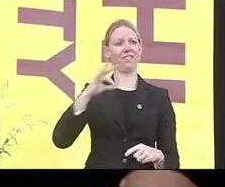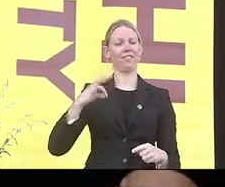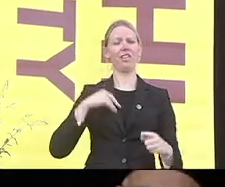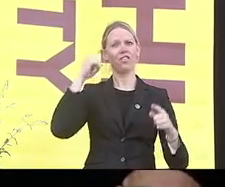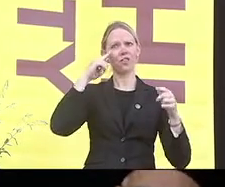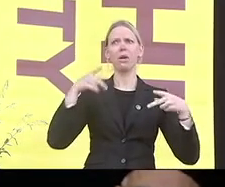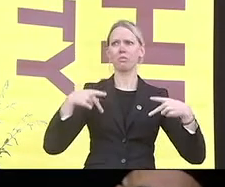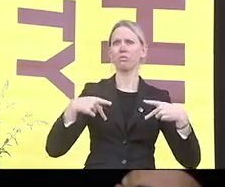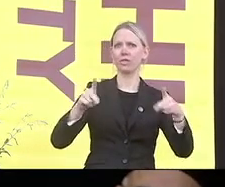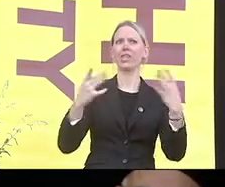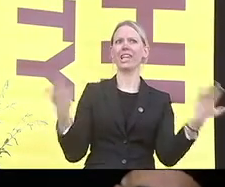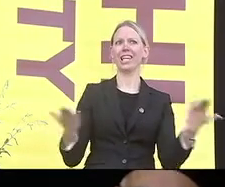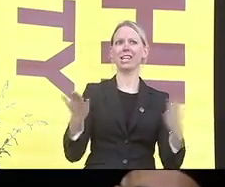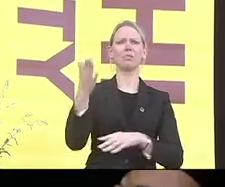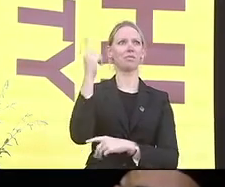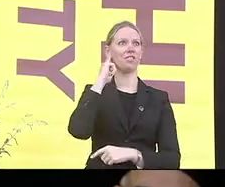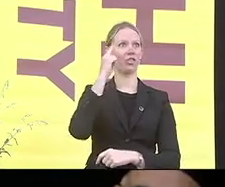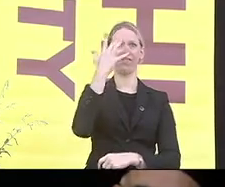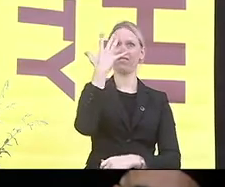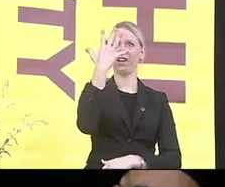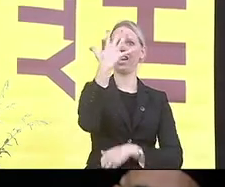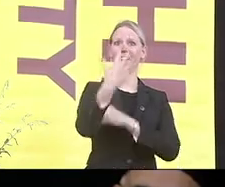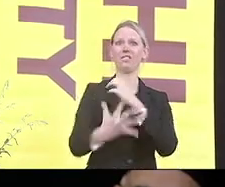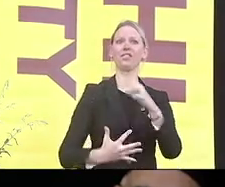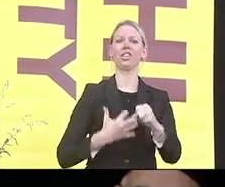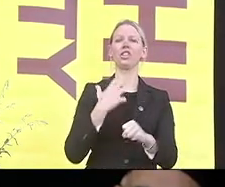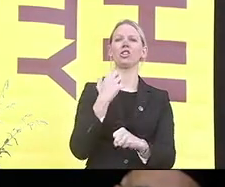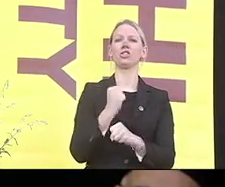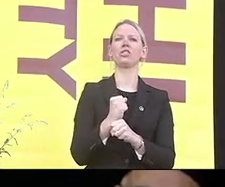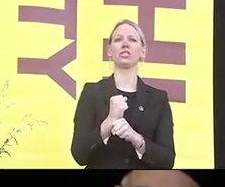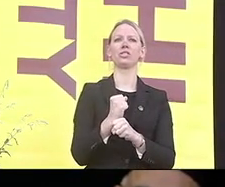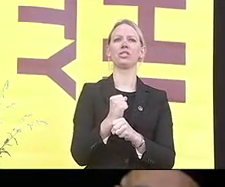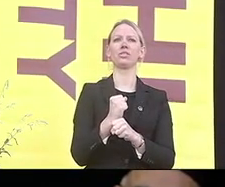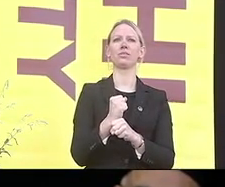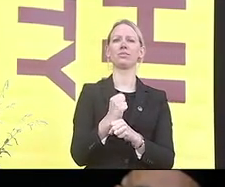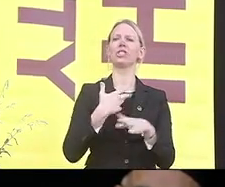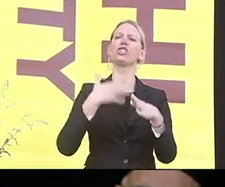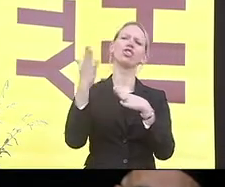this role for the past five years. I'm going to share some ideas from a book